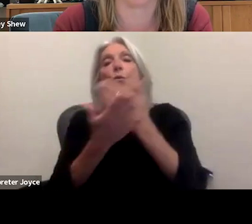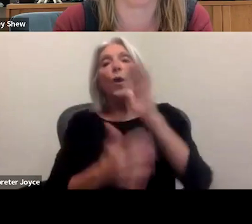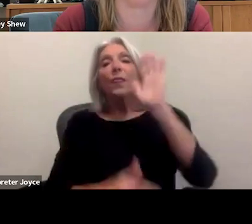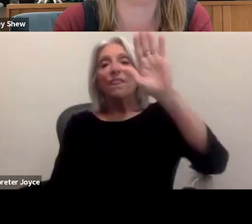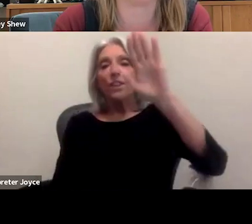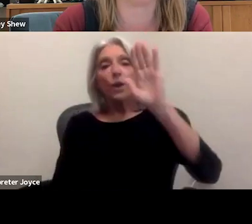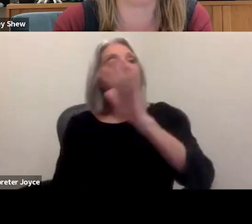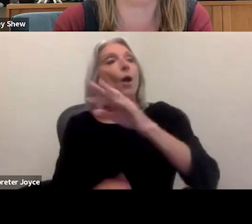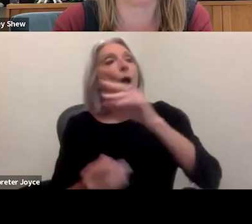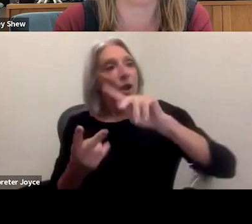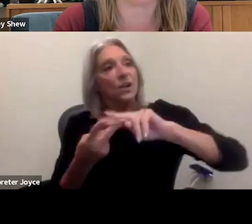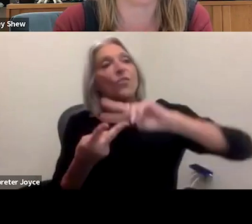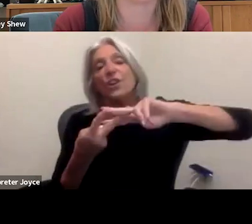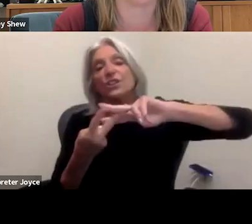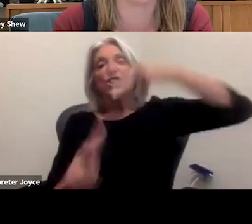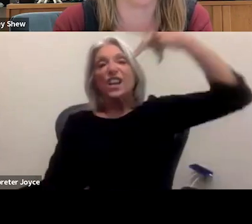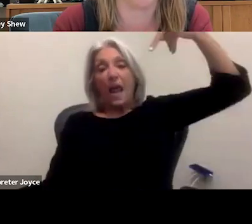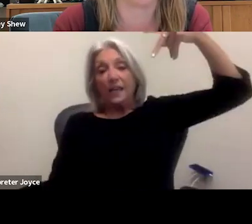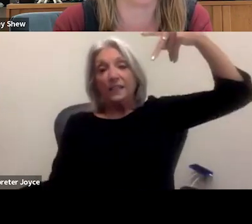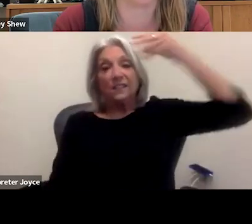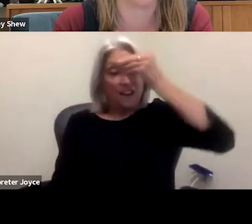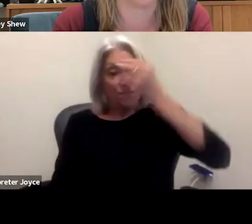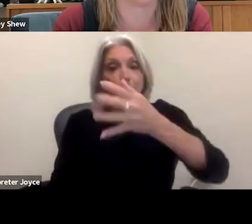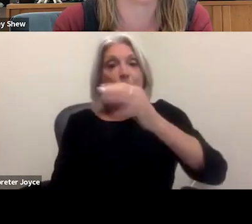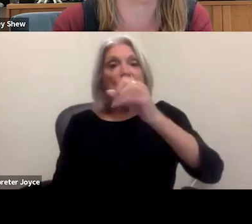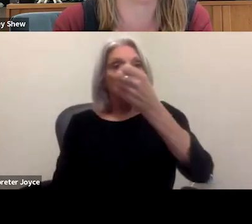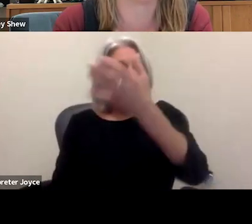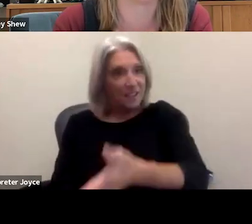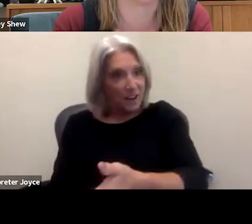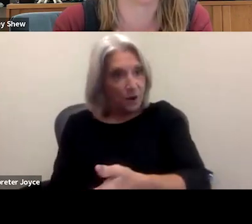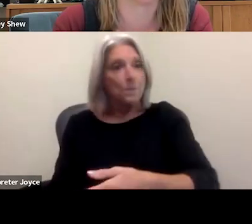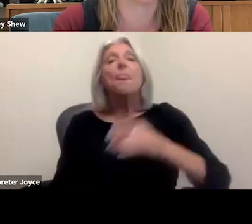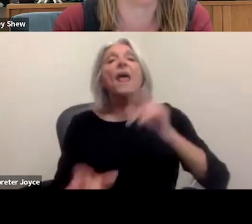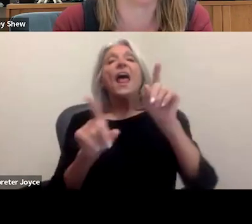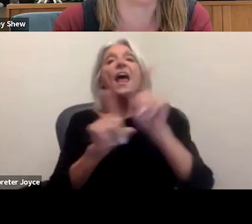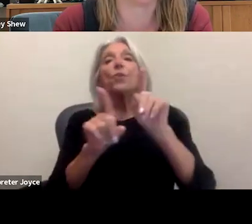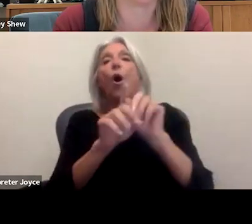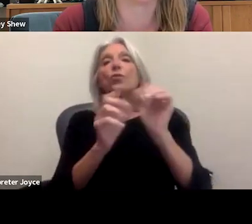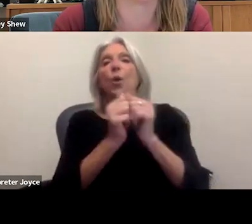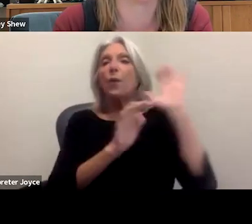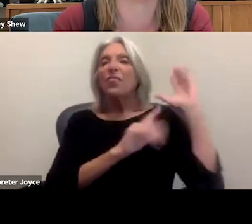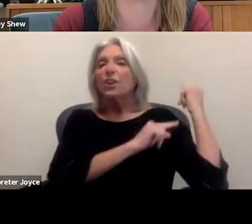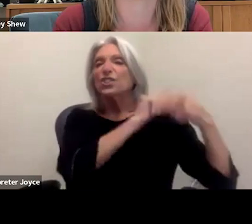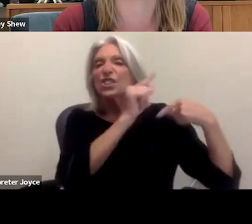And babies would be measured and categorized. And we see, in some of these things,